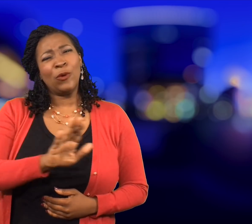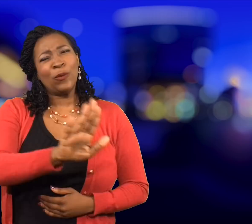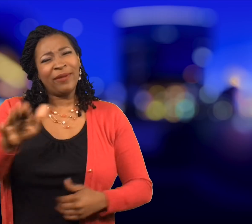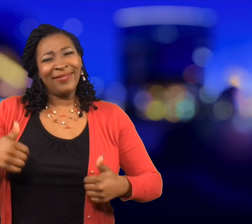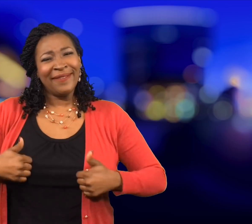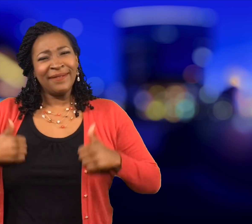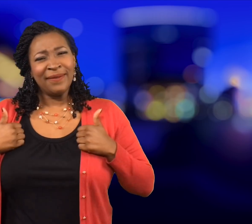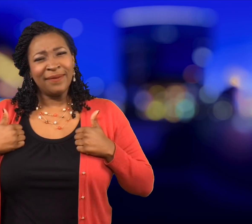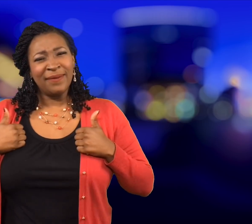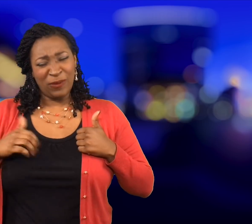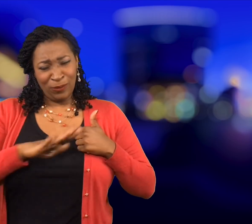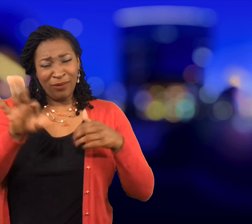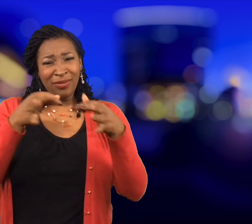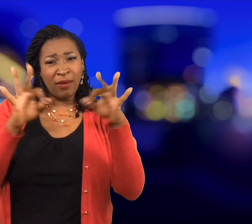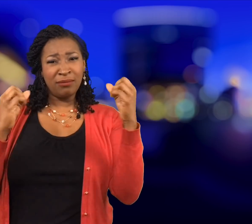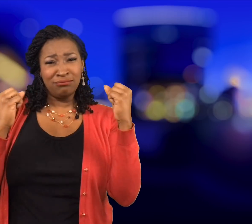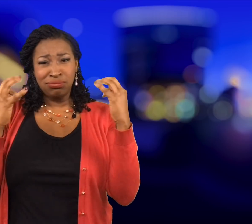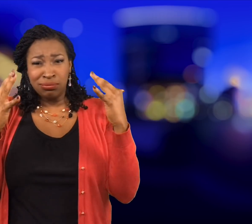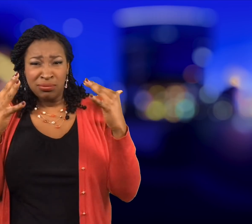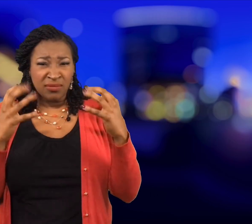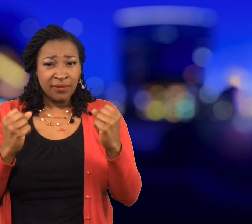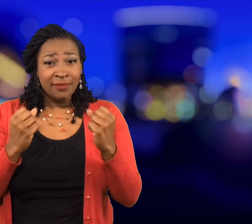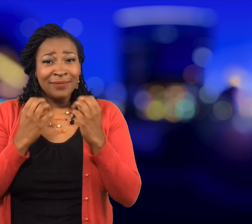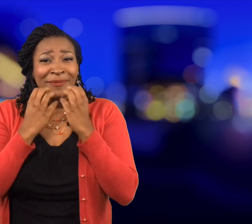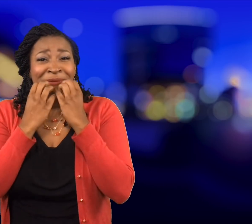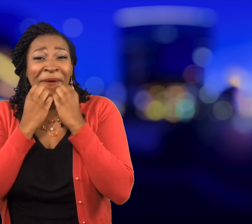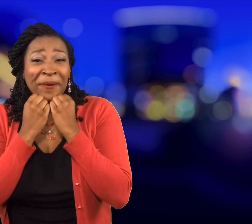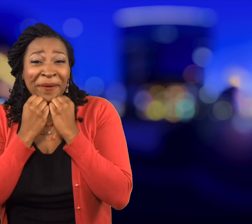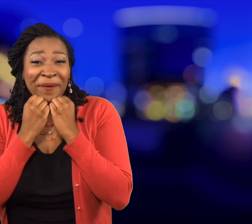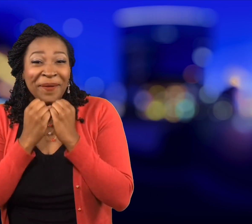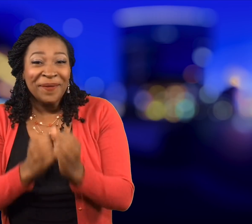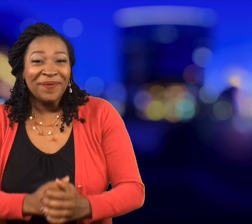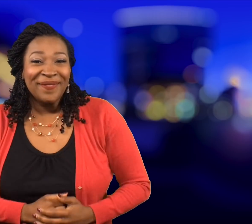Your life. Your language.